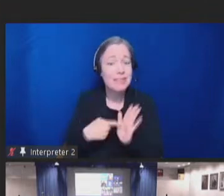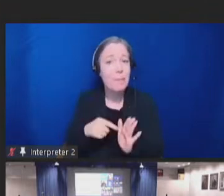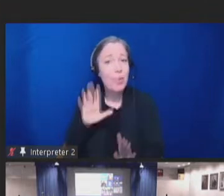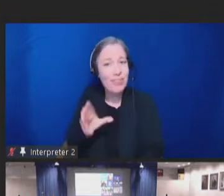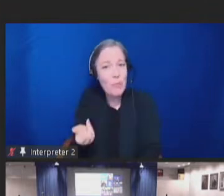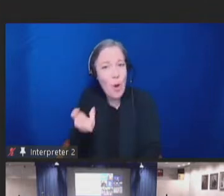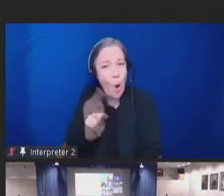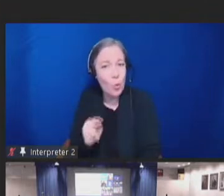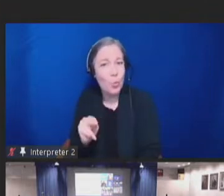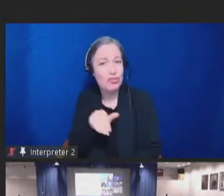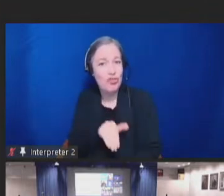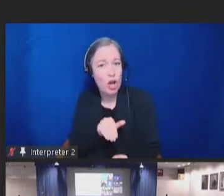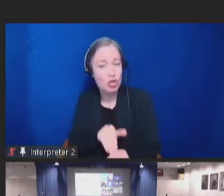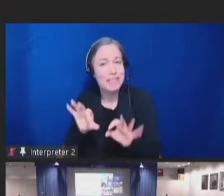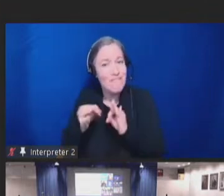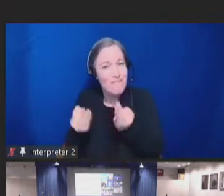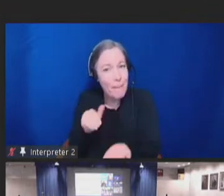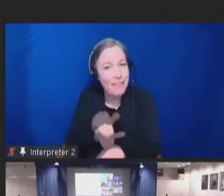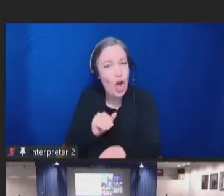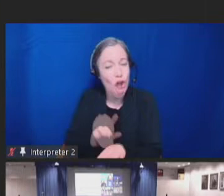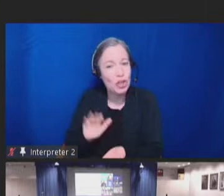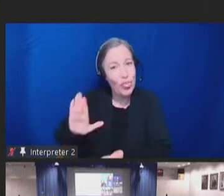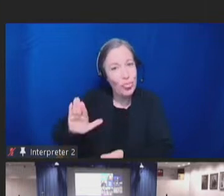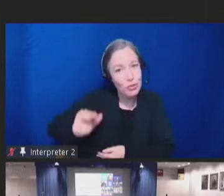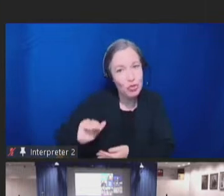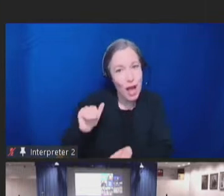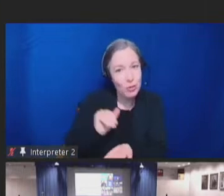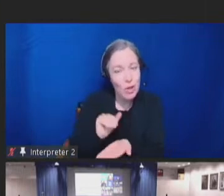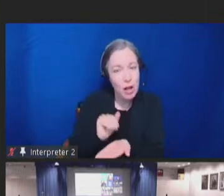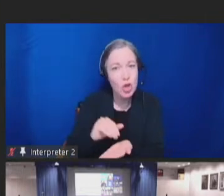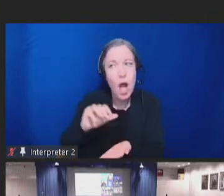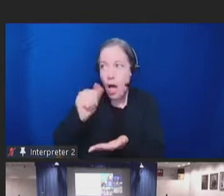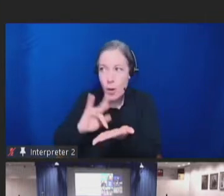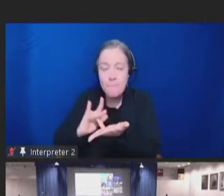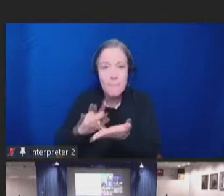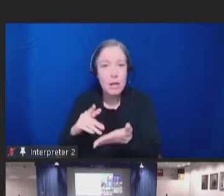pediatrician, and other medical professionals in their family and in their community.